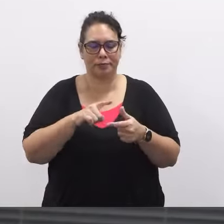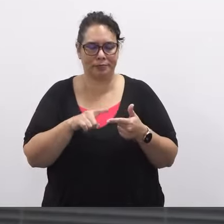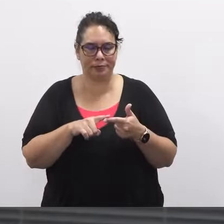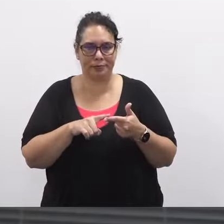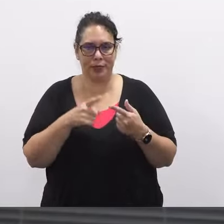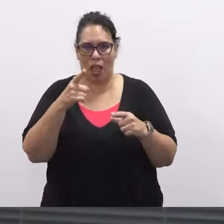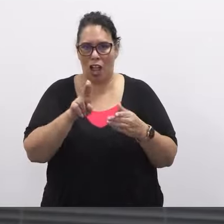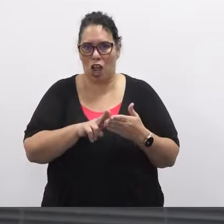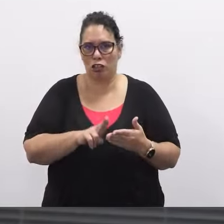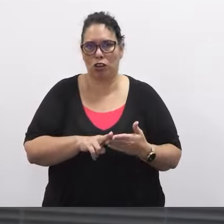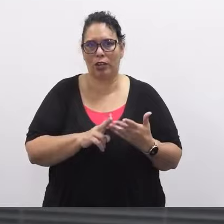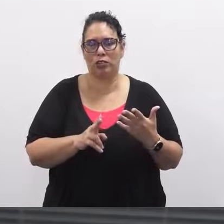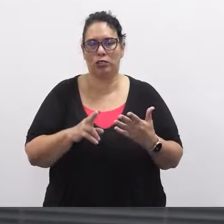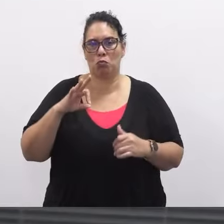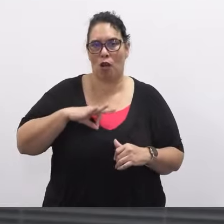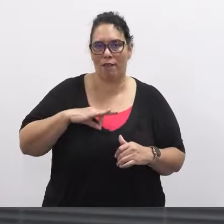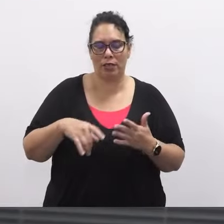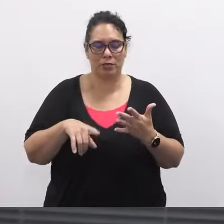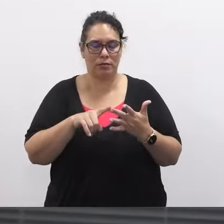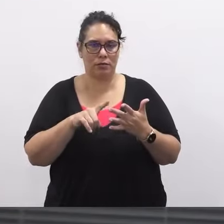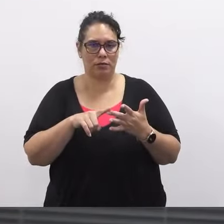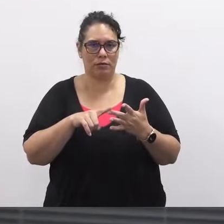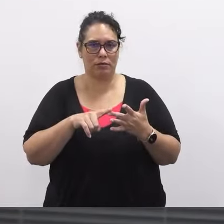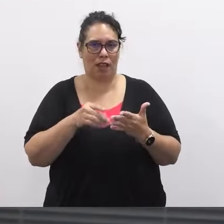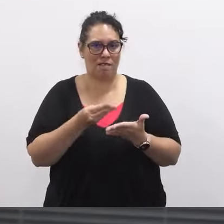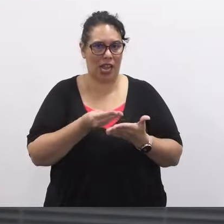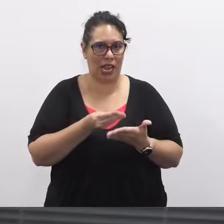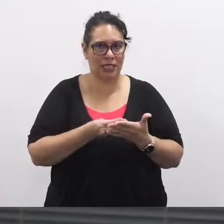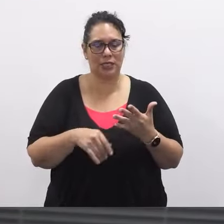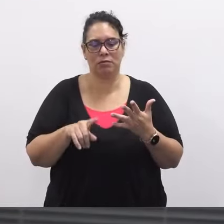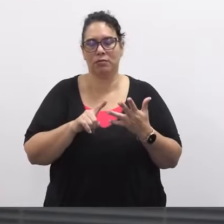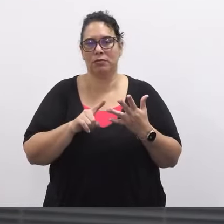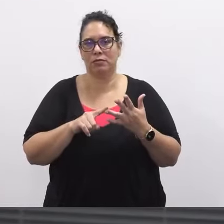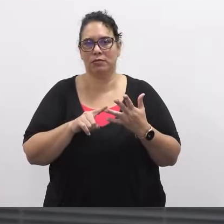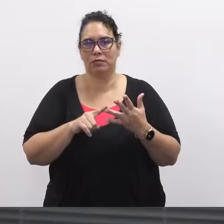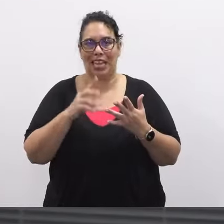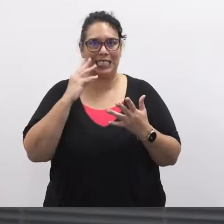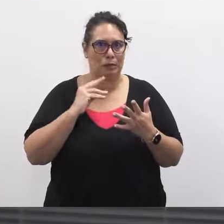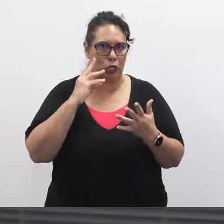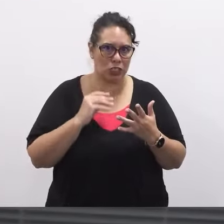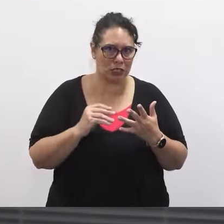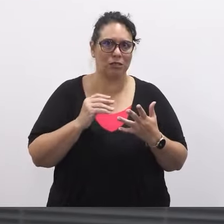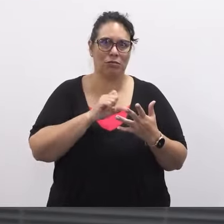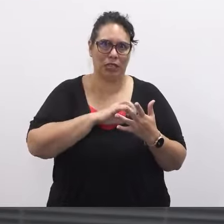contractors overhead and profit financing, strength of the and the experience of the specific staff assigned to the project